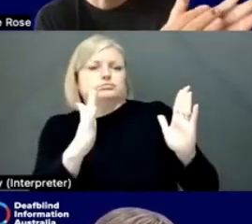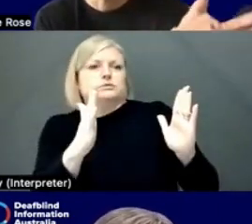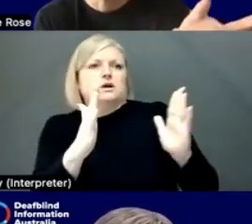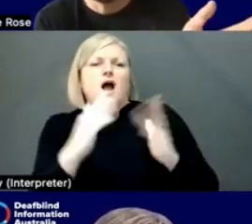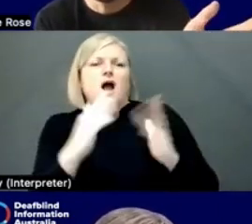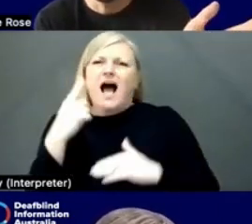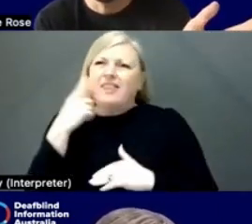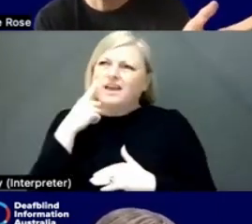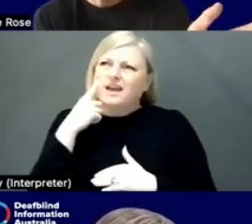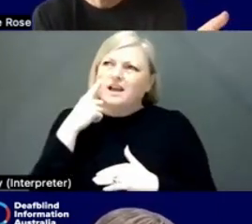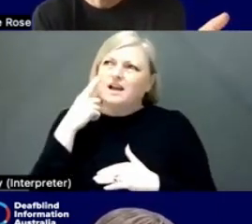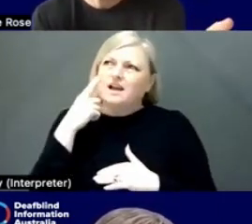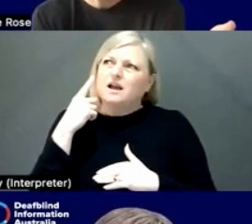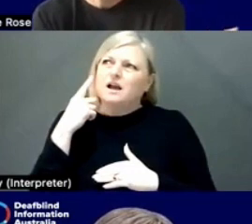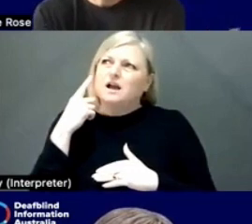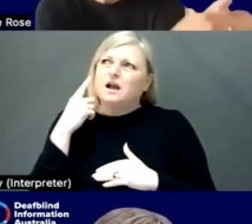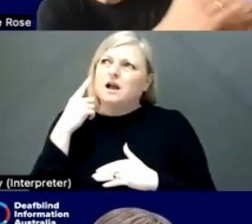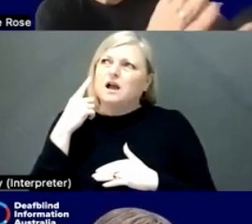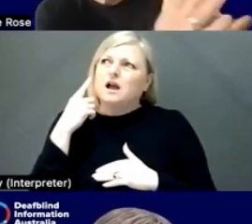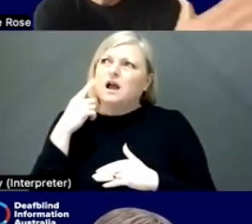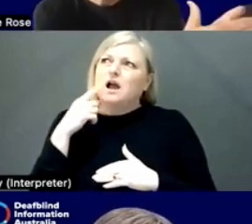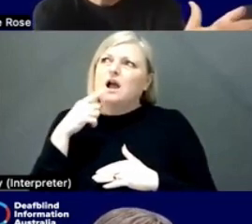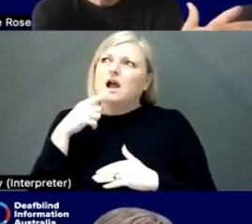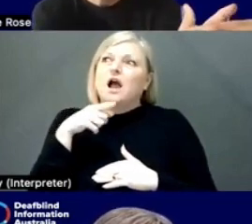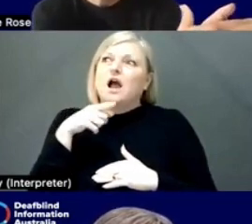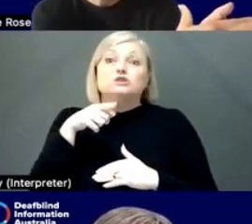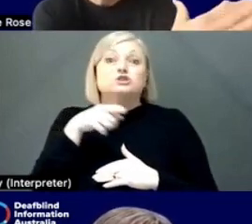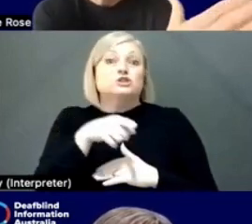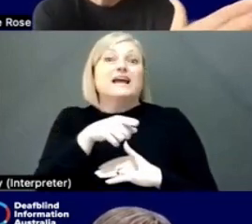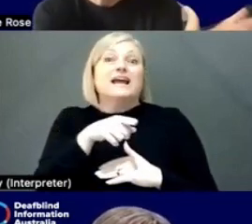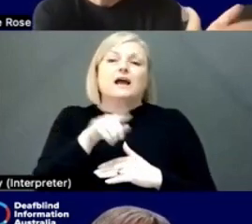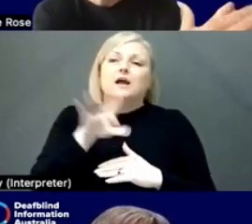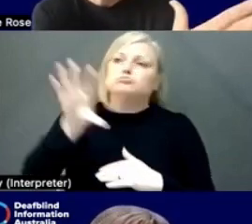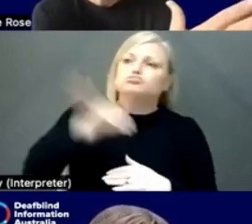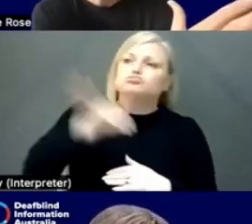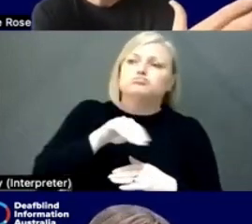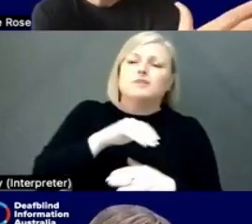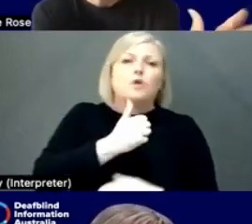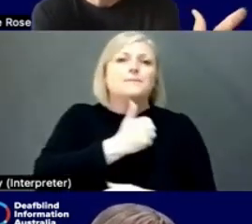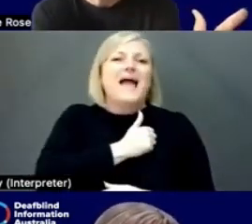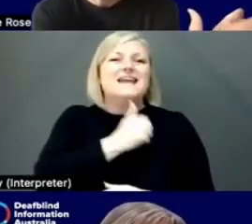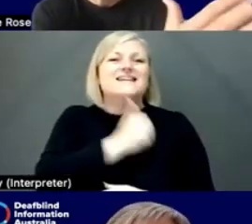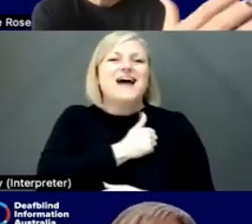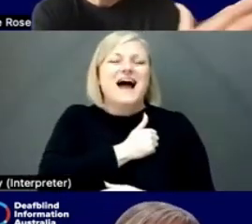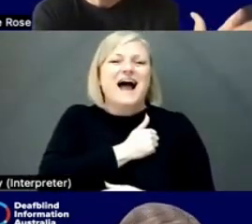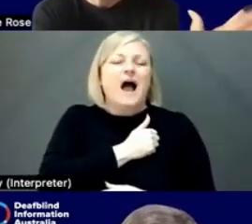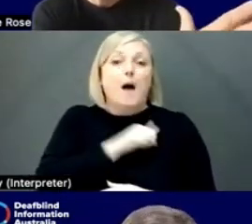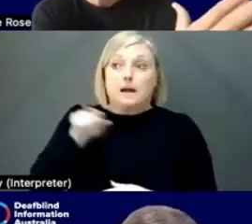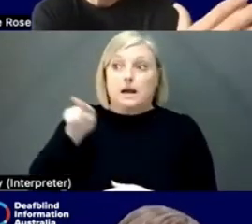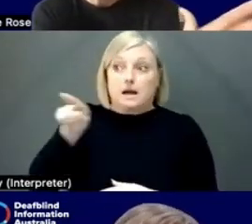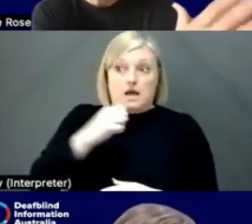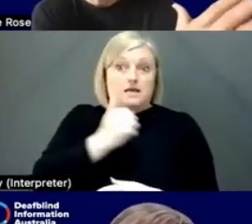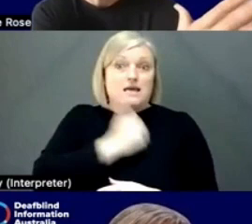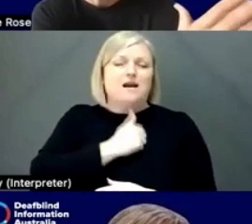or finding out about it the Canadian model and I know the Canadian model is huge and the training in Canada is quite a big undertaking.